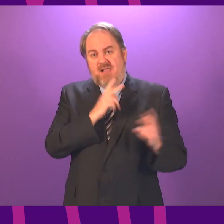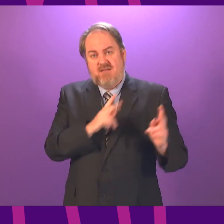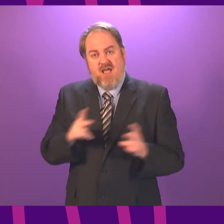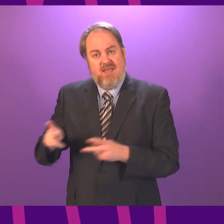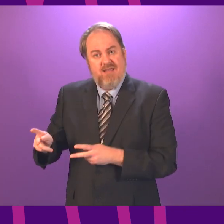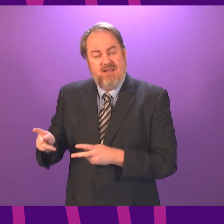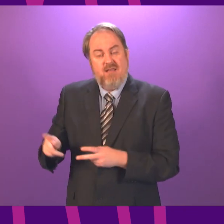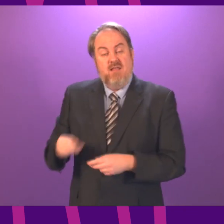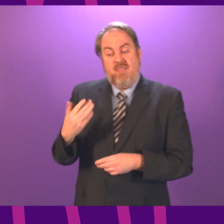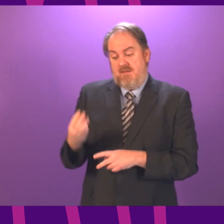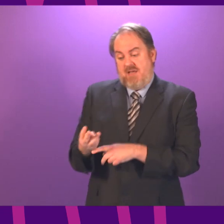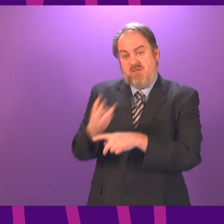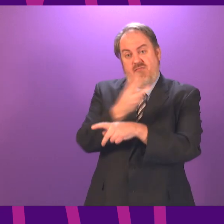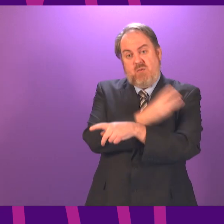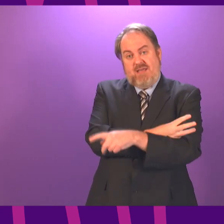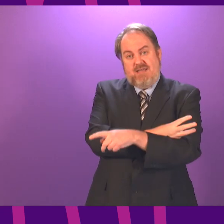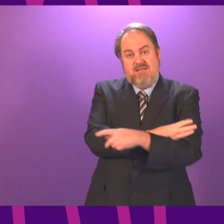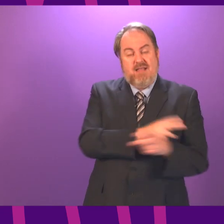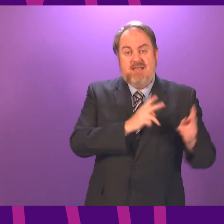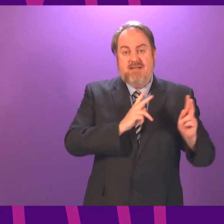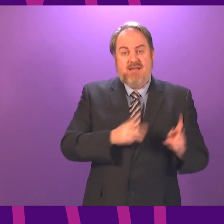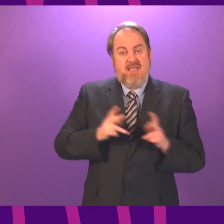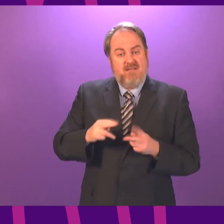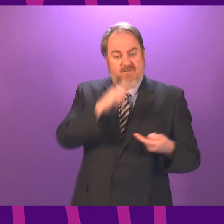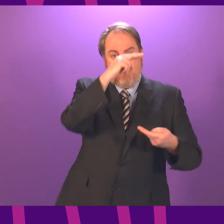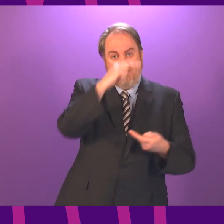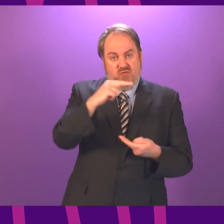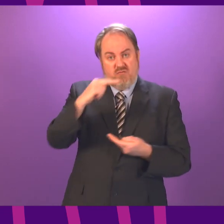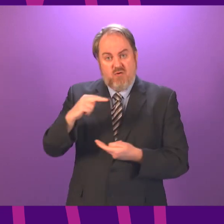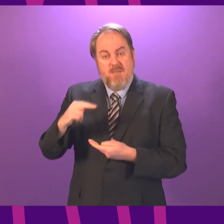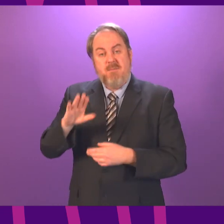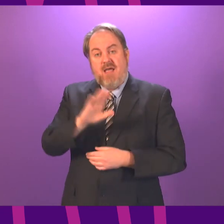that have occurred in hospitals has fallen in that three-week period by 11 per cent,